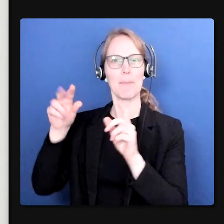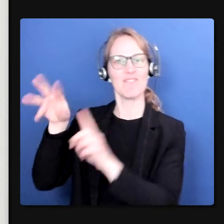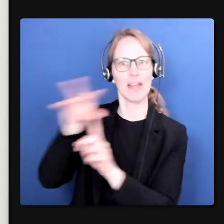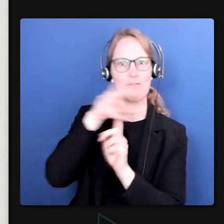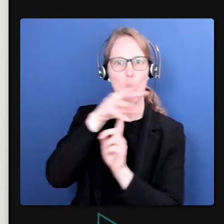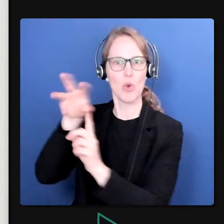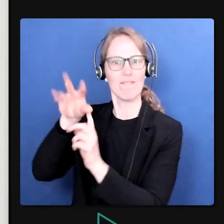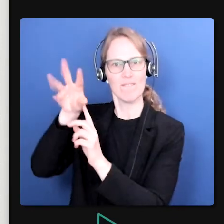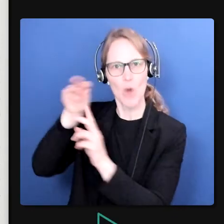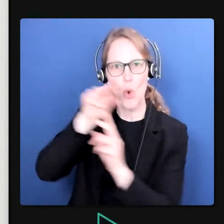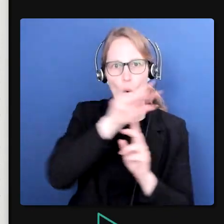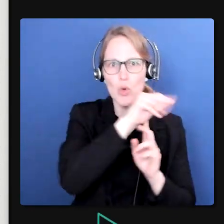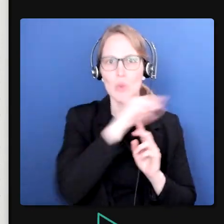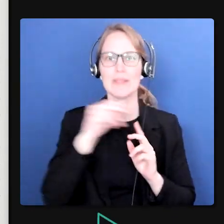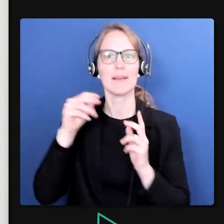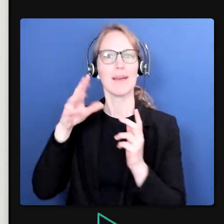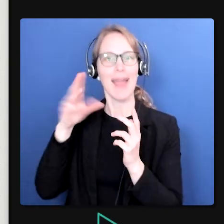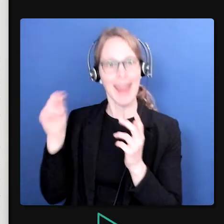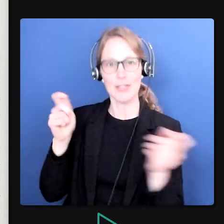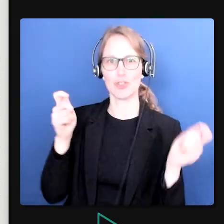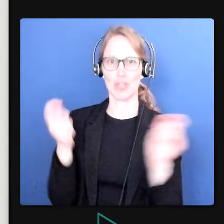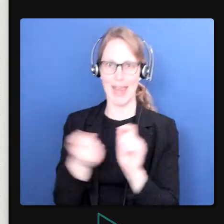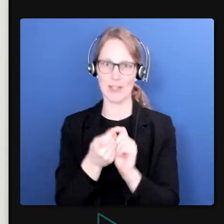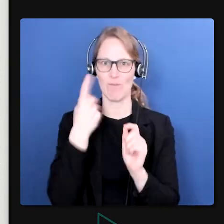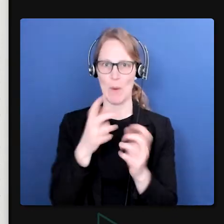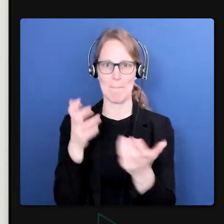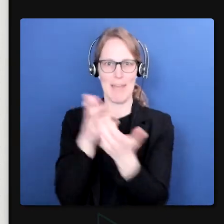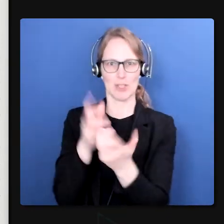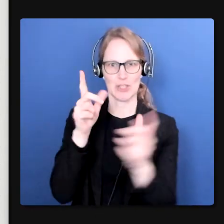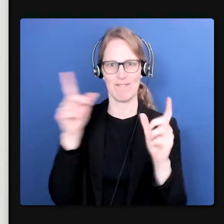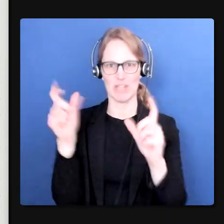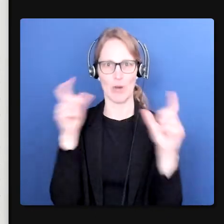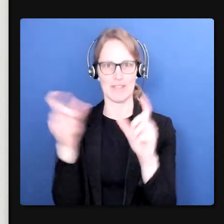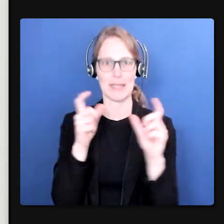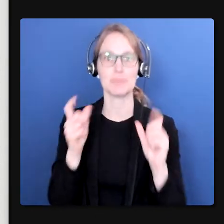As well as again, changing the semantic icons to match the photography contest.